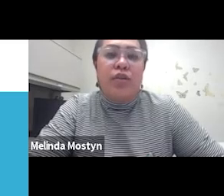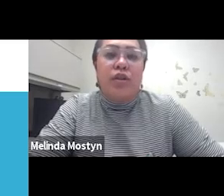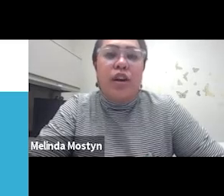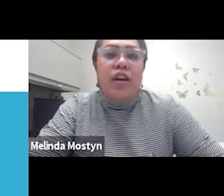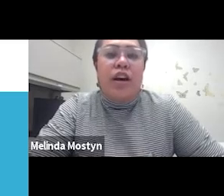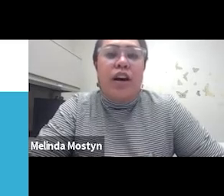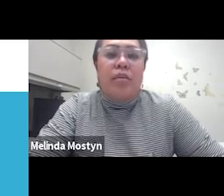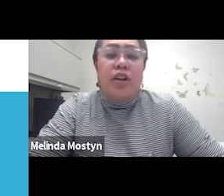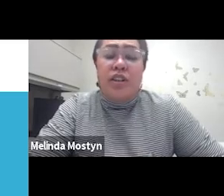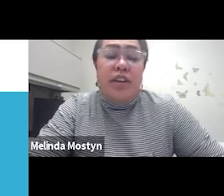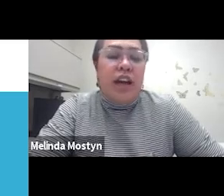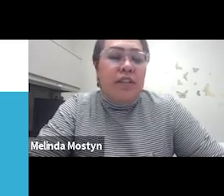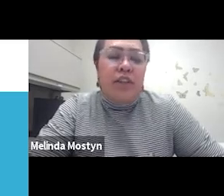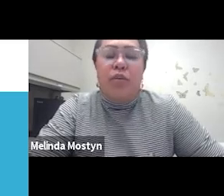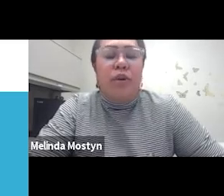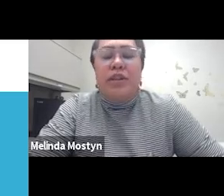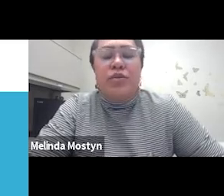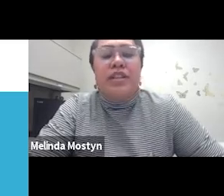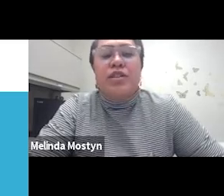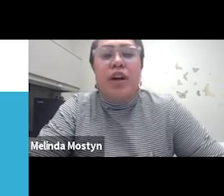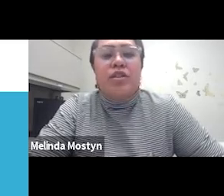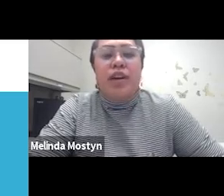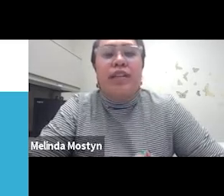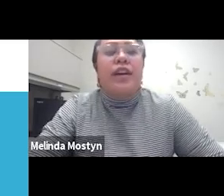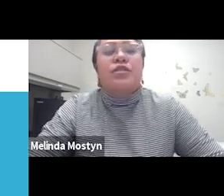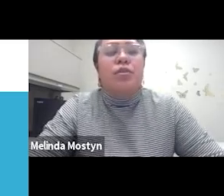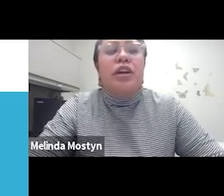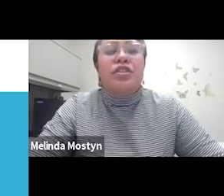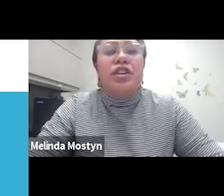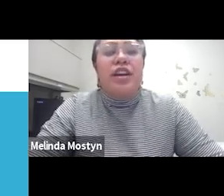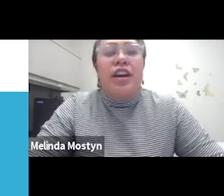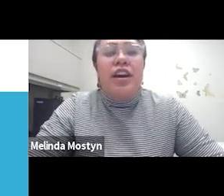that you are definitely an advocate for women's rights as well. I love that so much.